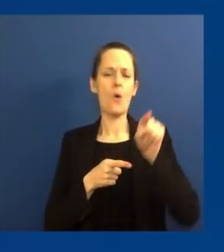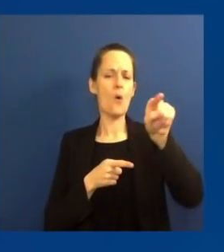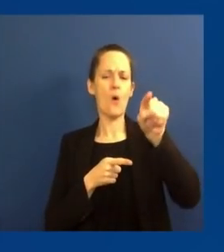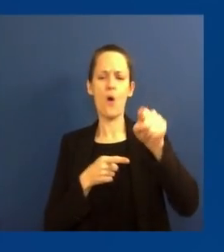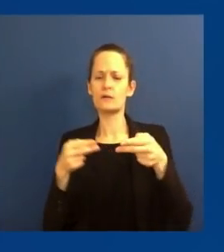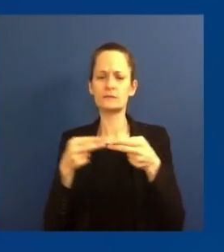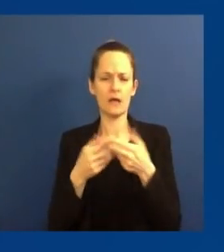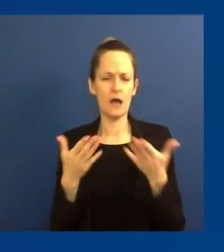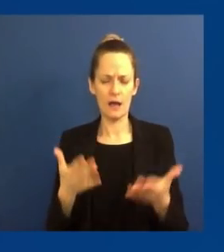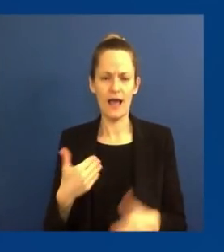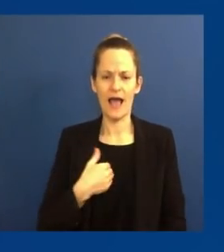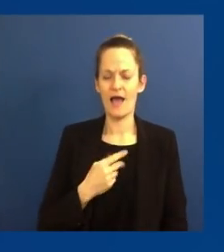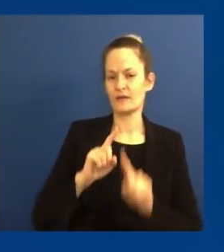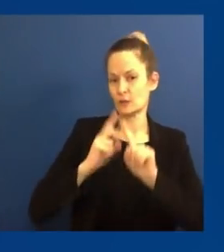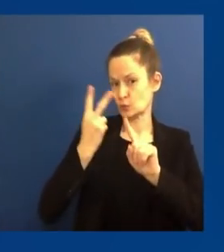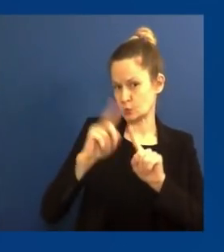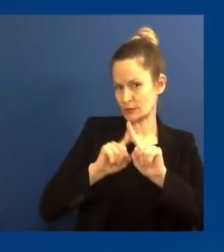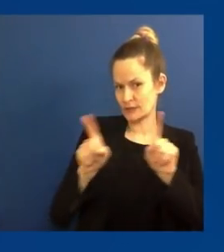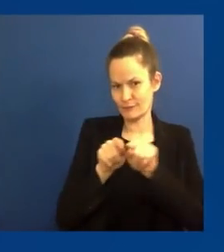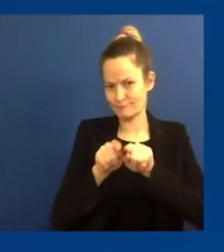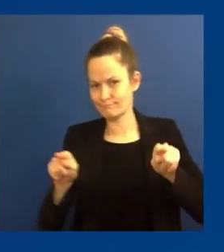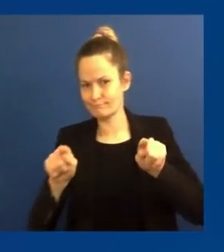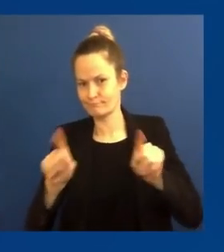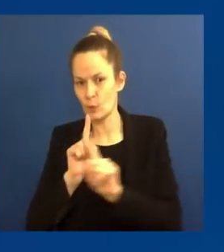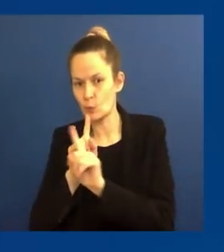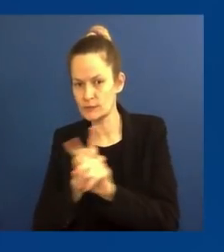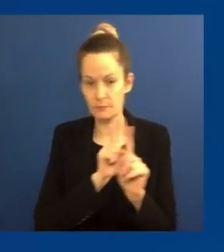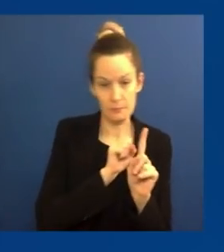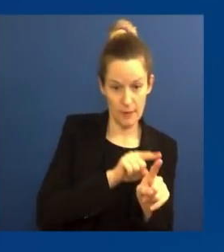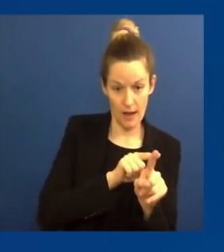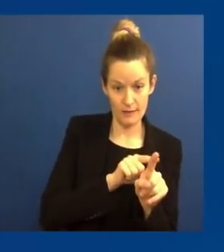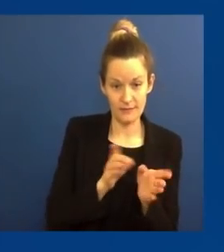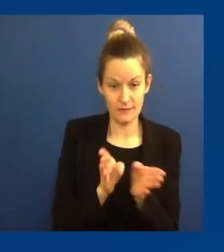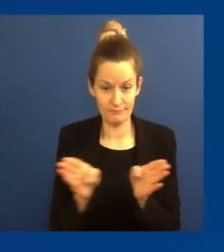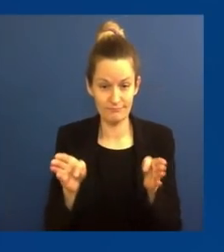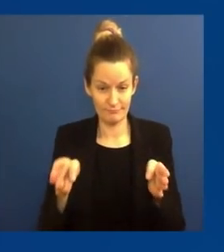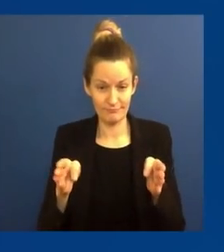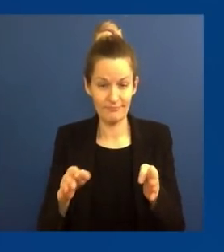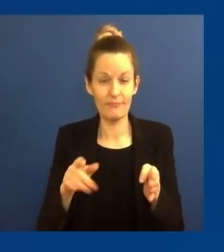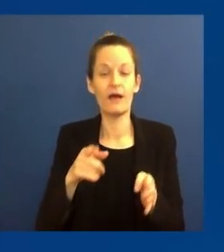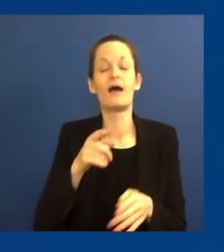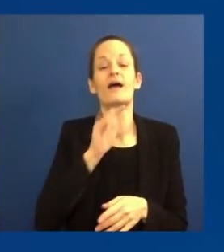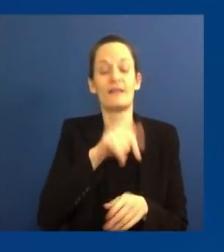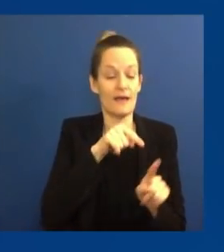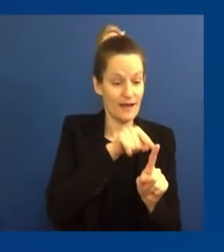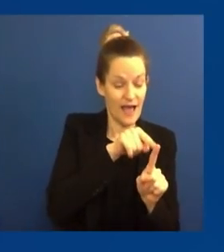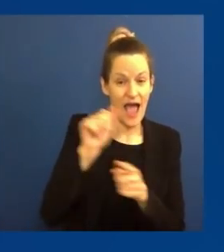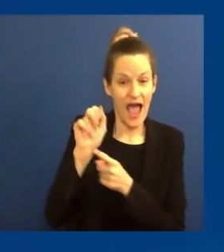The B-cell limb, which provides the antibodies that we measure when we show you neutralizing titers.